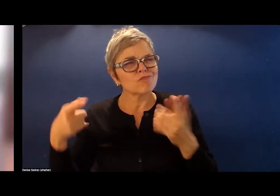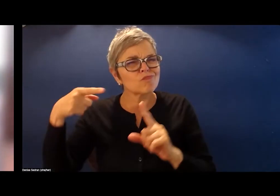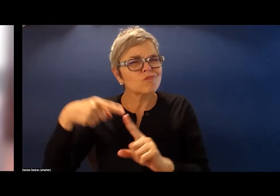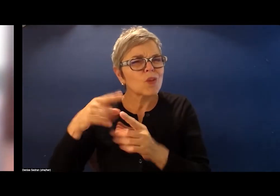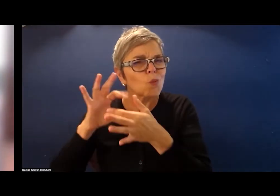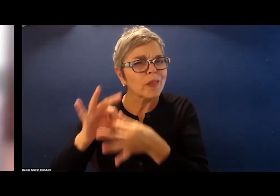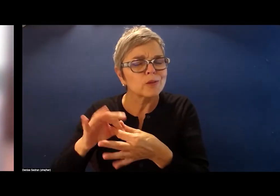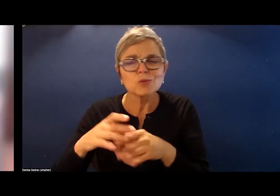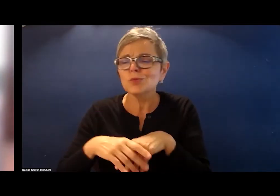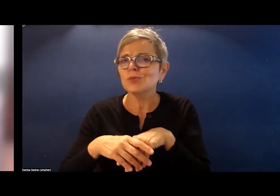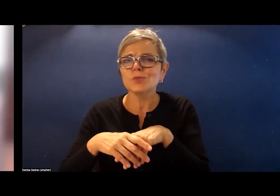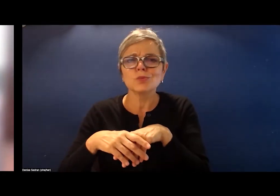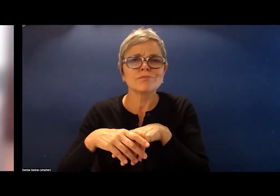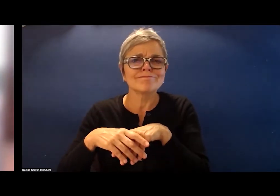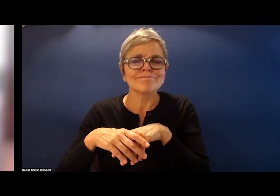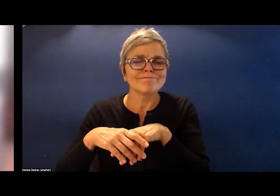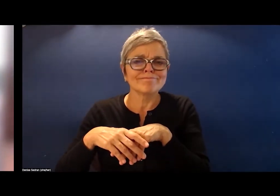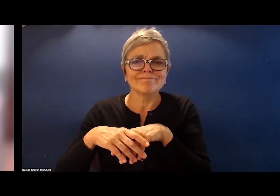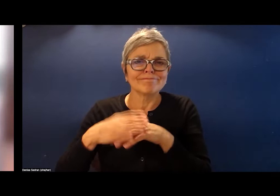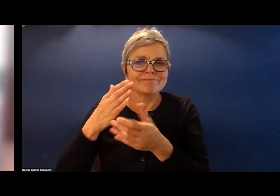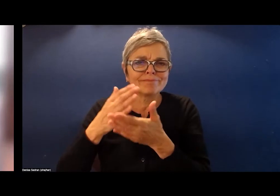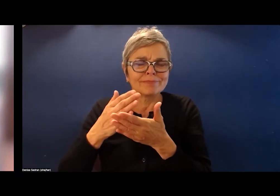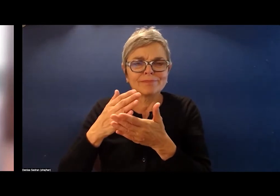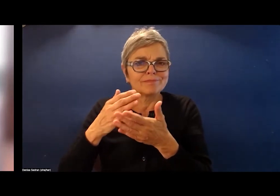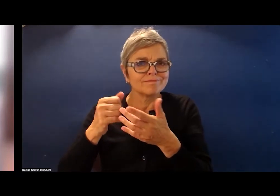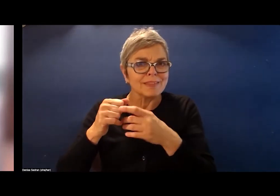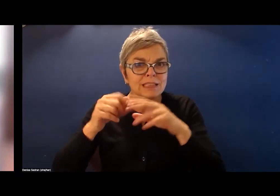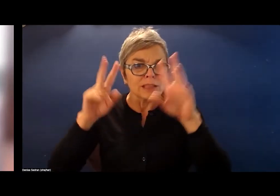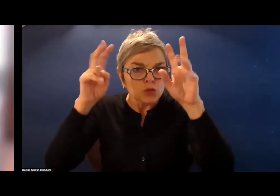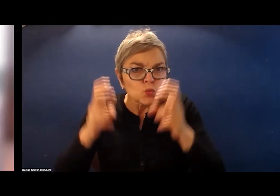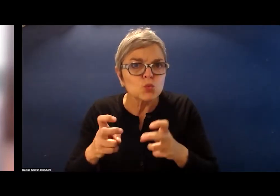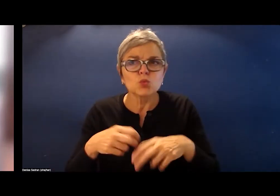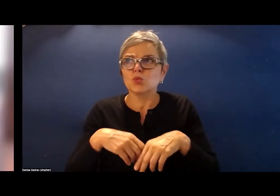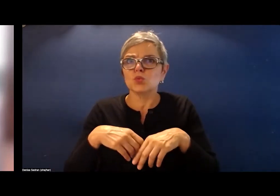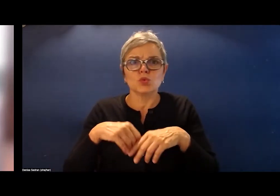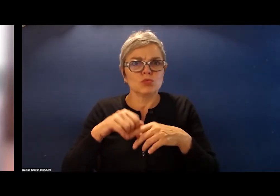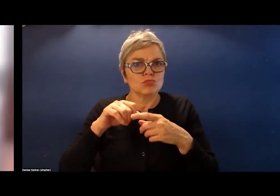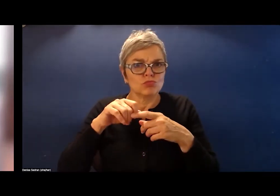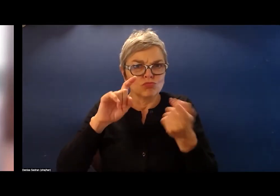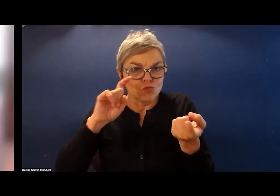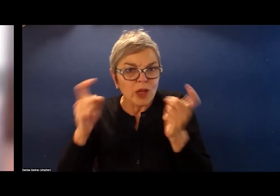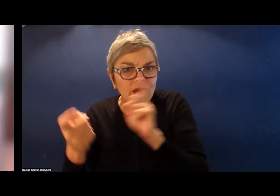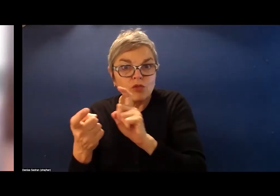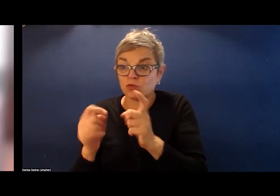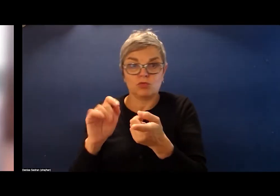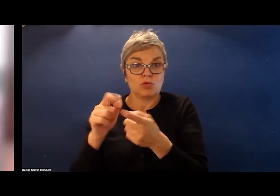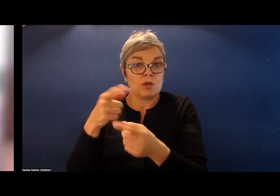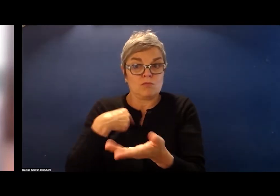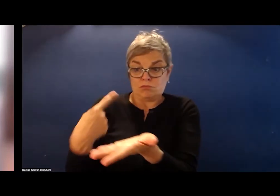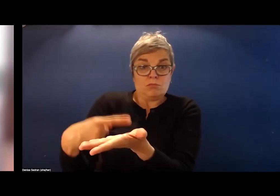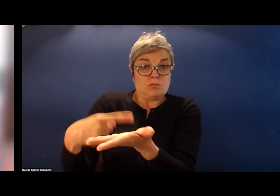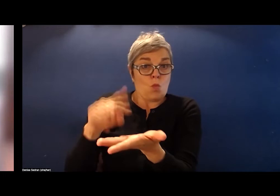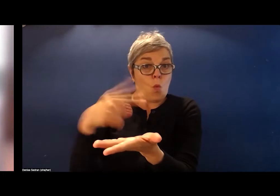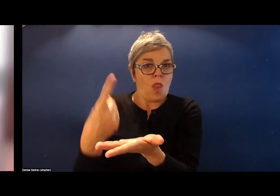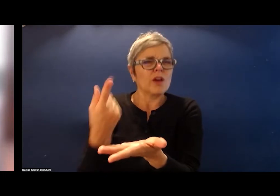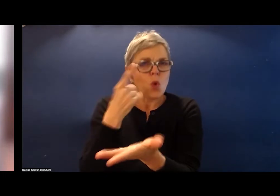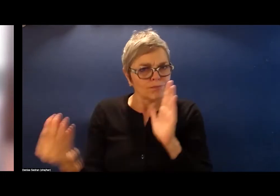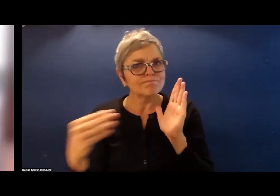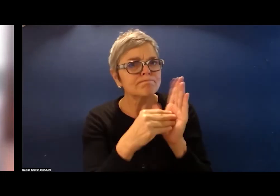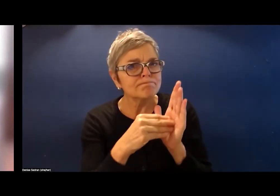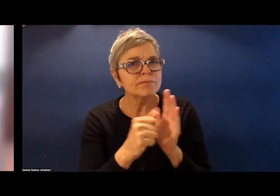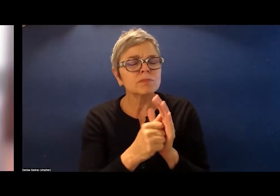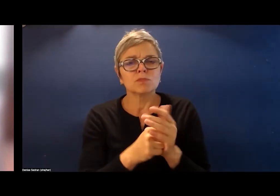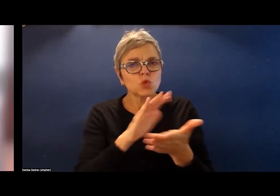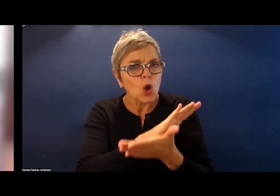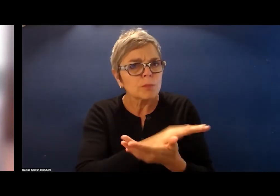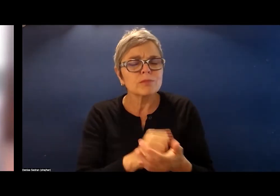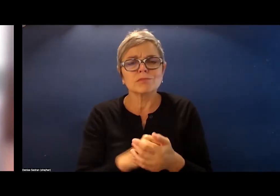kind of movement toward change being incorporated into governance documents, business documents, all of our policies and procedures,